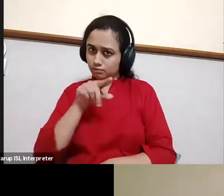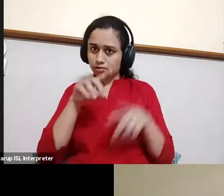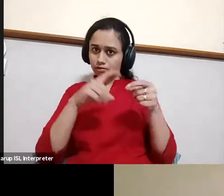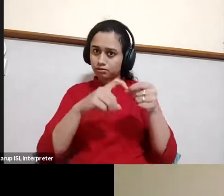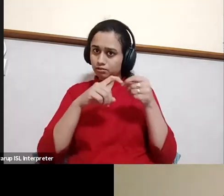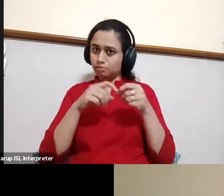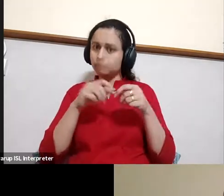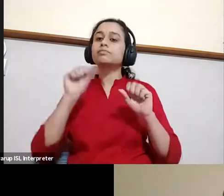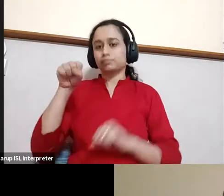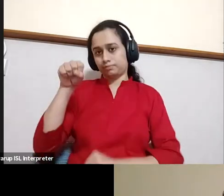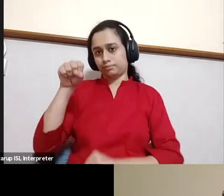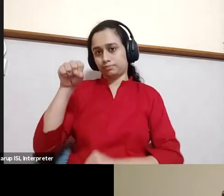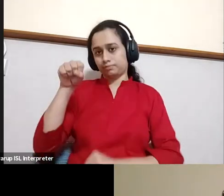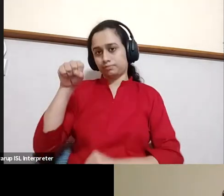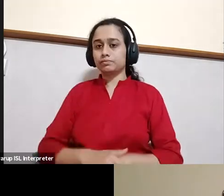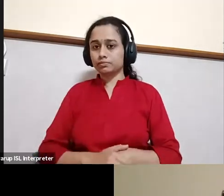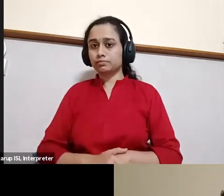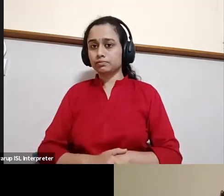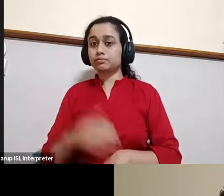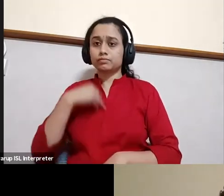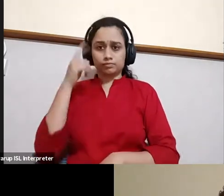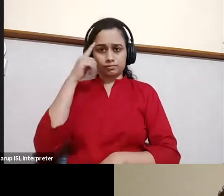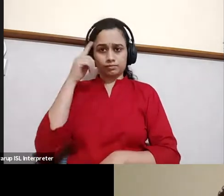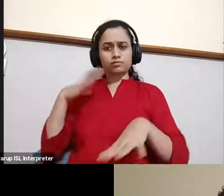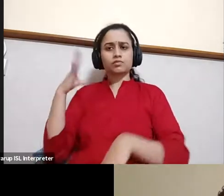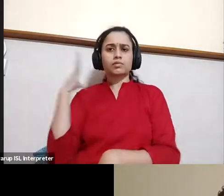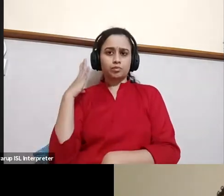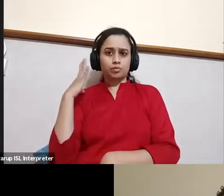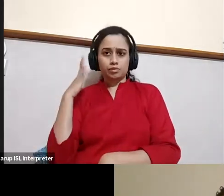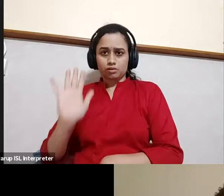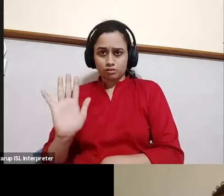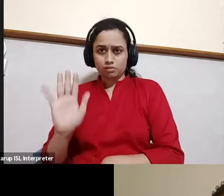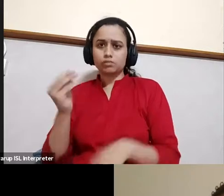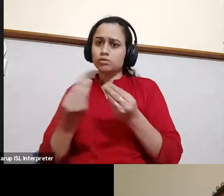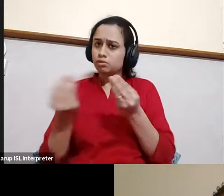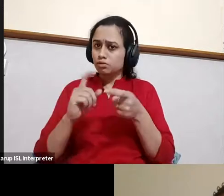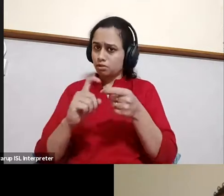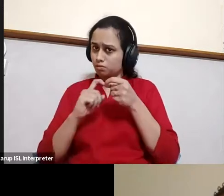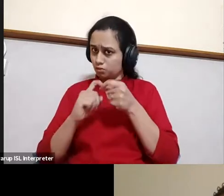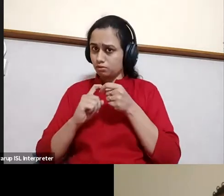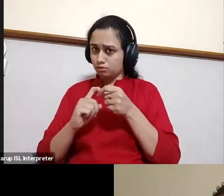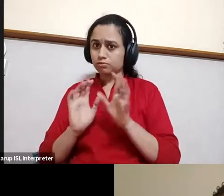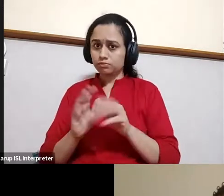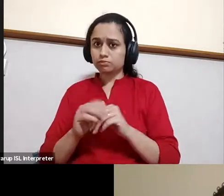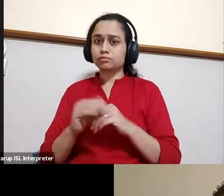yeah um I think we're still waiting for some questions to come in um